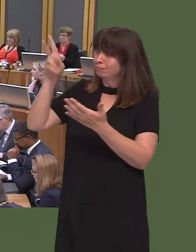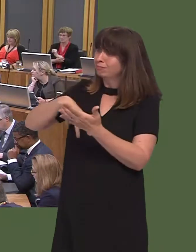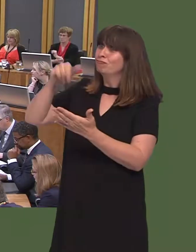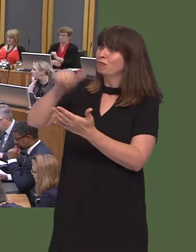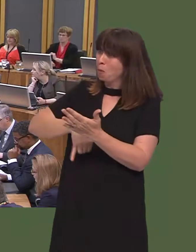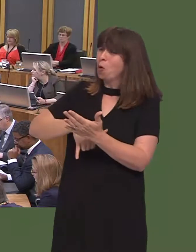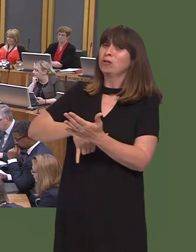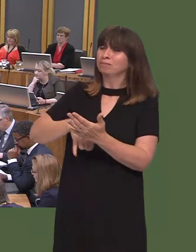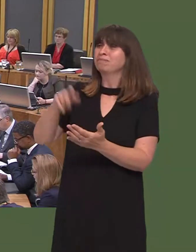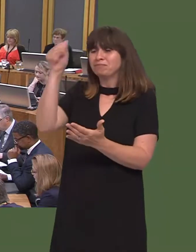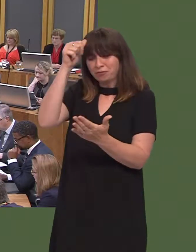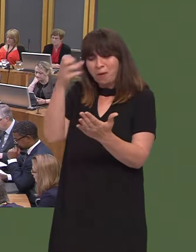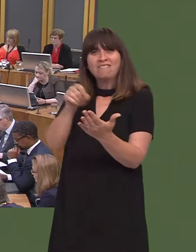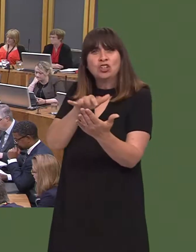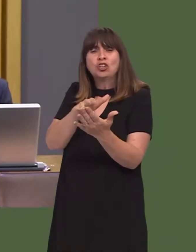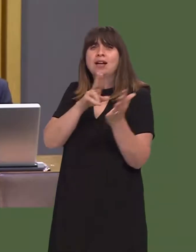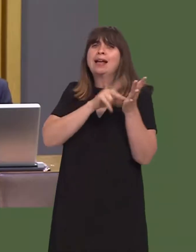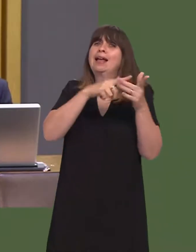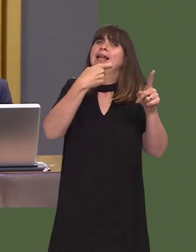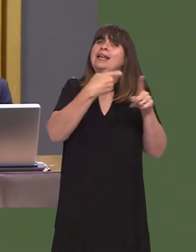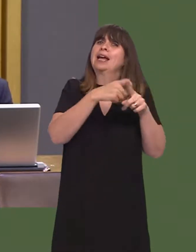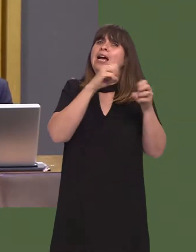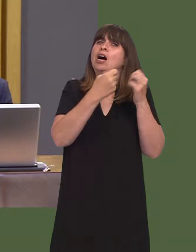First Minister has seen that report, and he will note that the comments of Nick Brain,